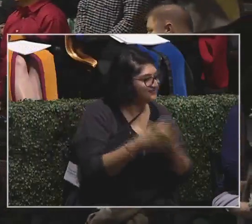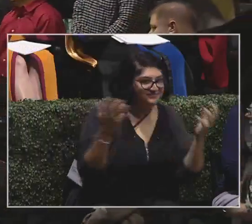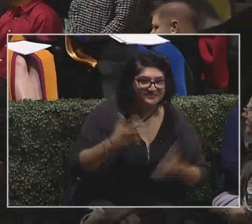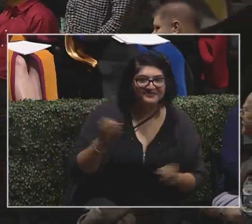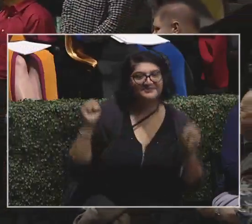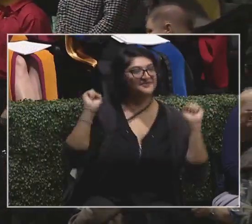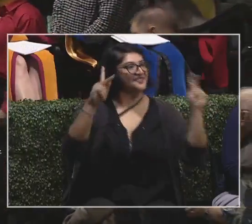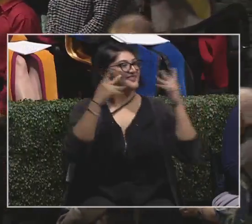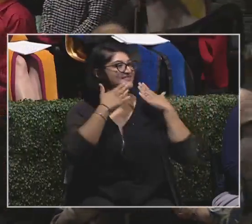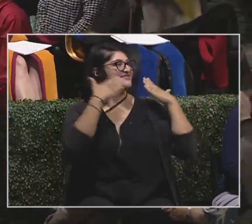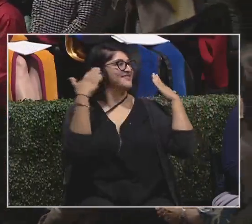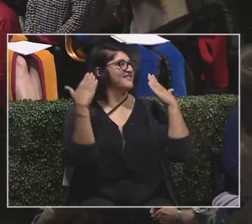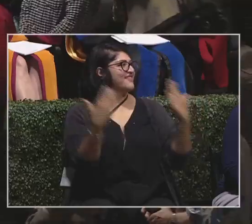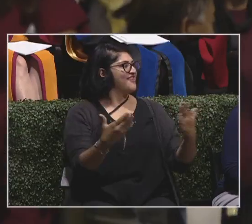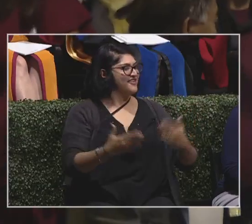FRIENDS OF THE CLASS OF 2018.